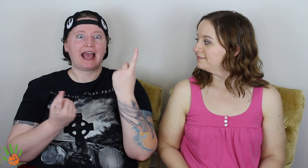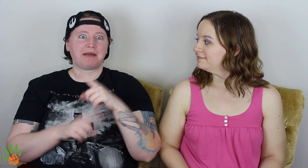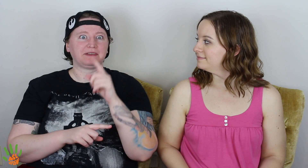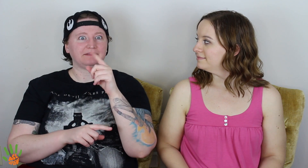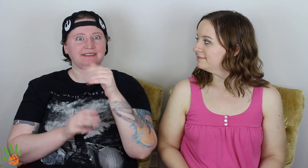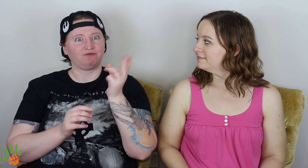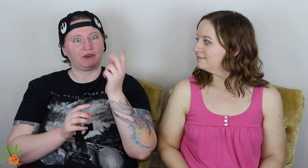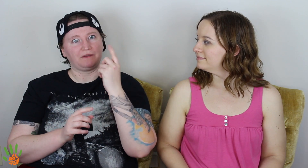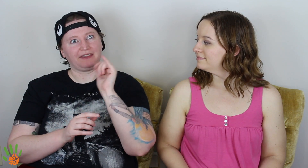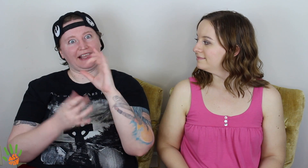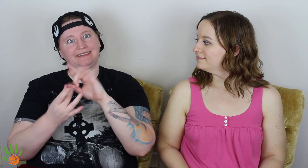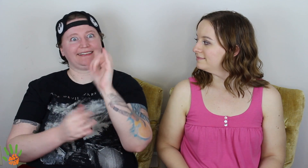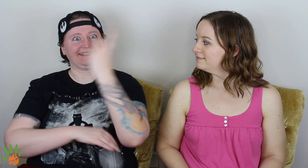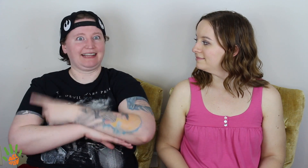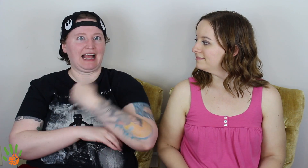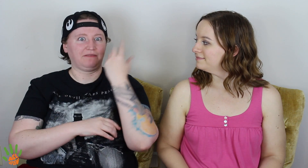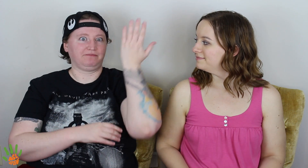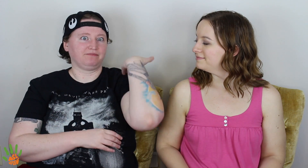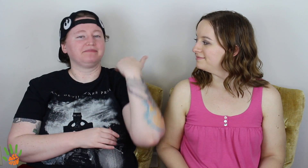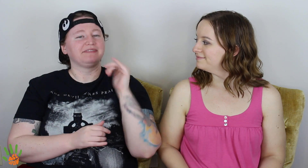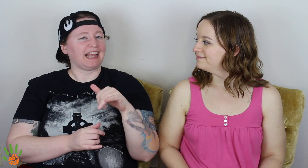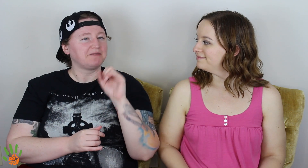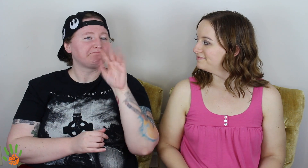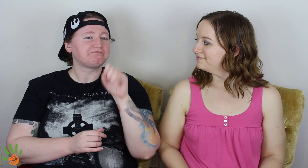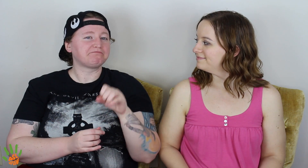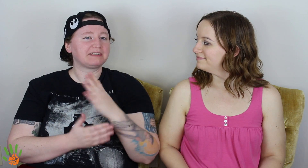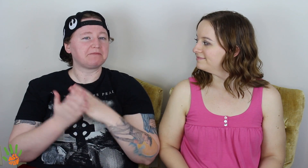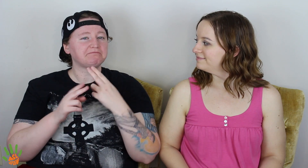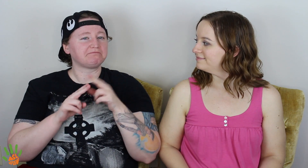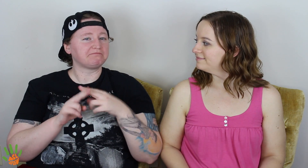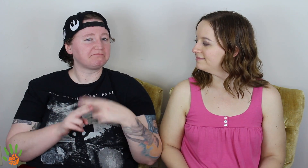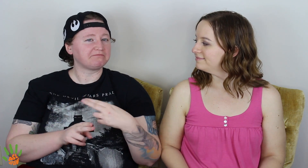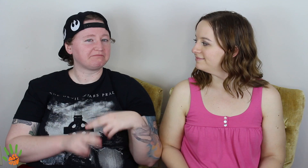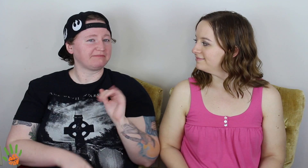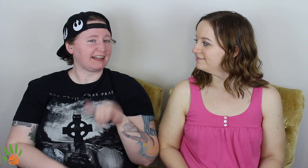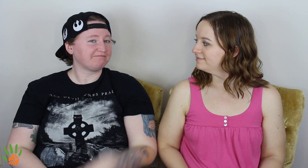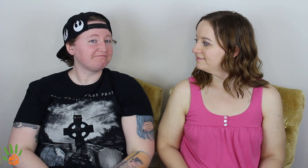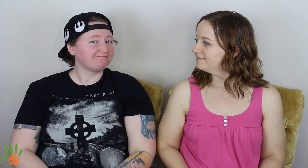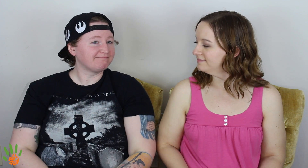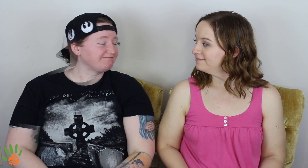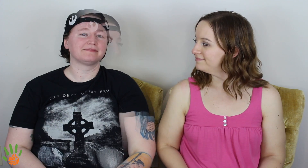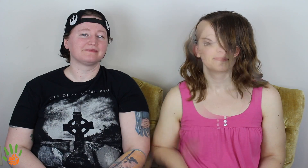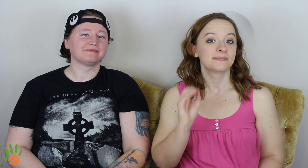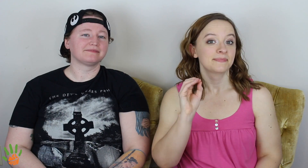So we'll say what happened that day in history. So, we'll just give you a few of those.